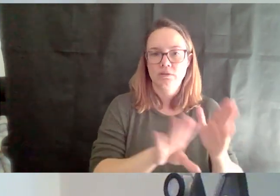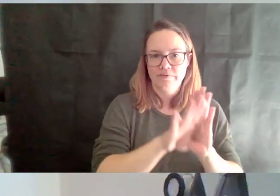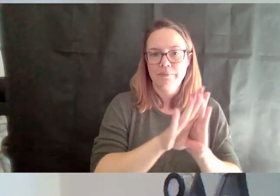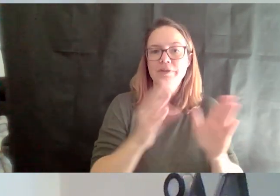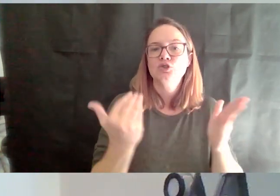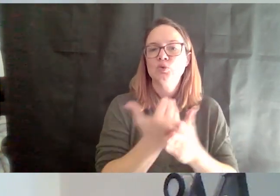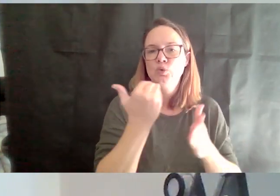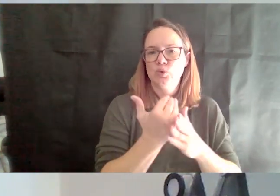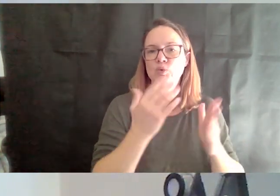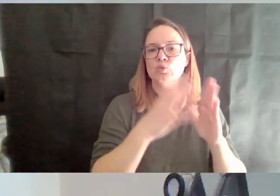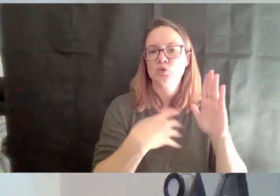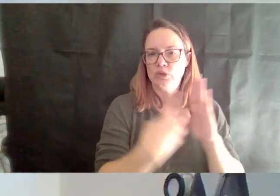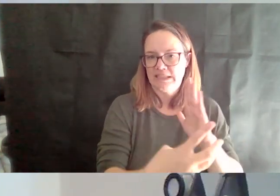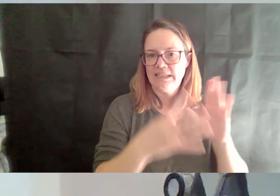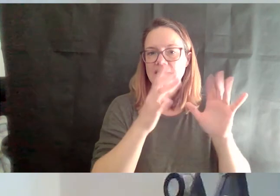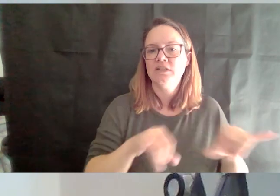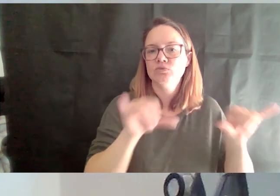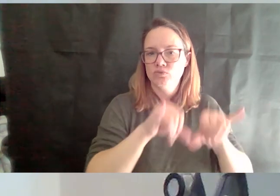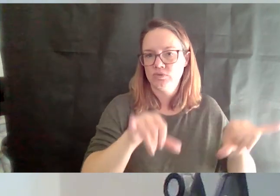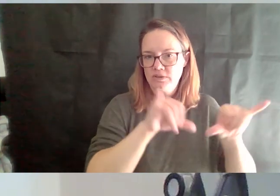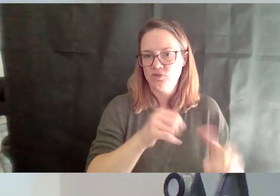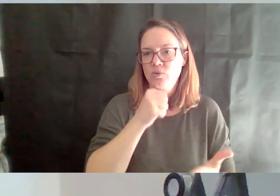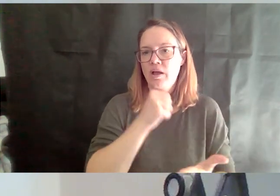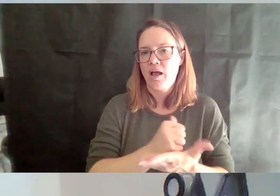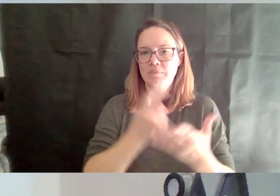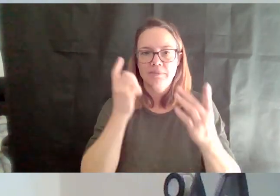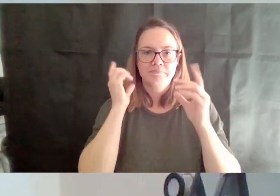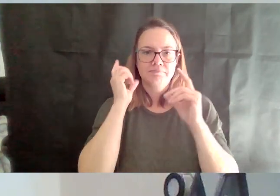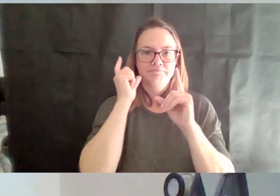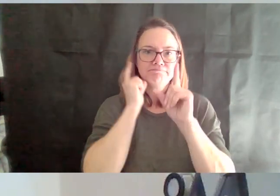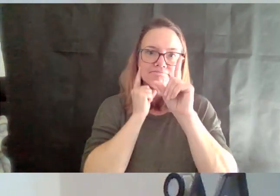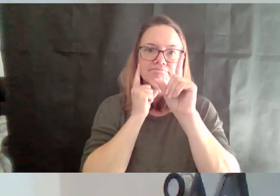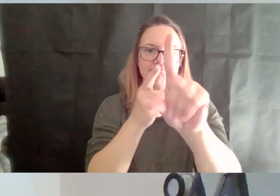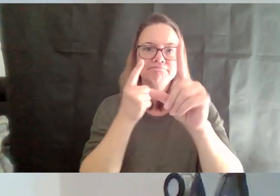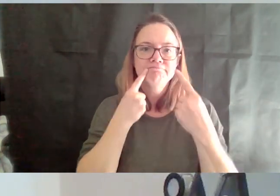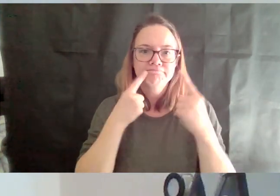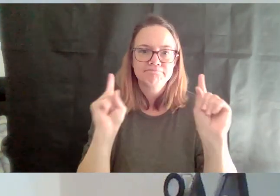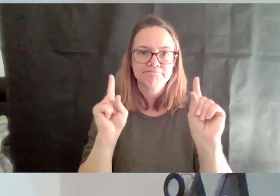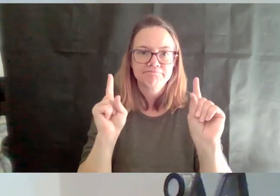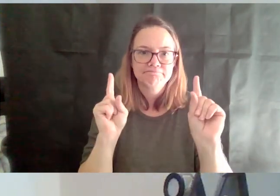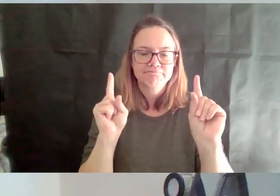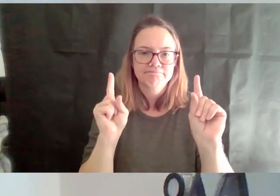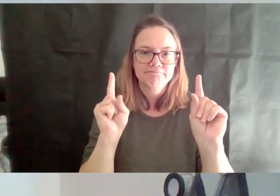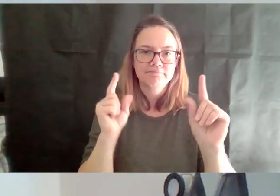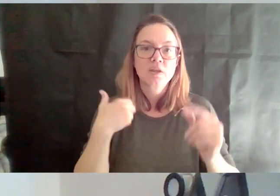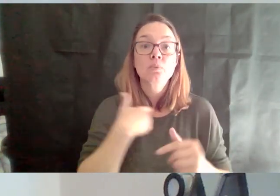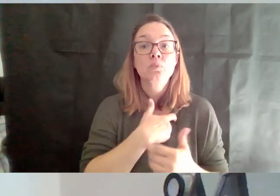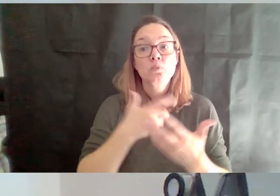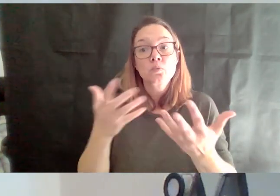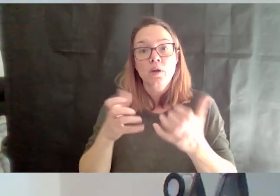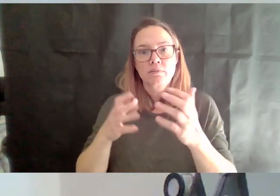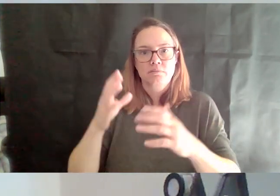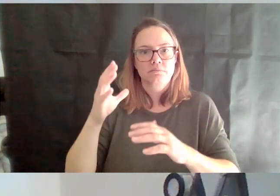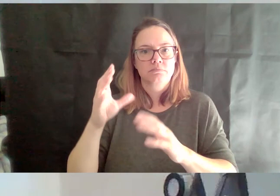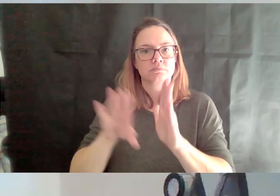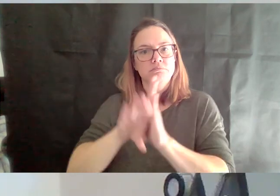We want people we serve to have a positive experience in their finances, and a big part of that is building rapport with each person,